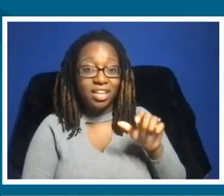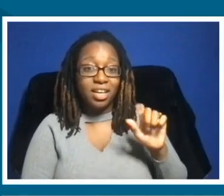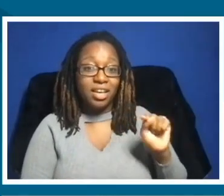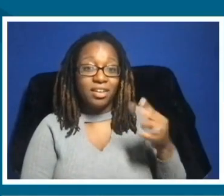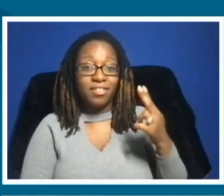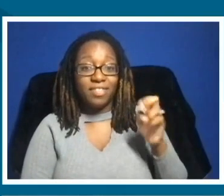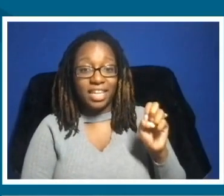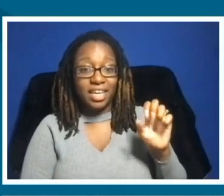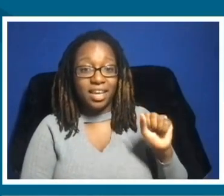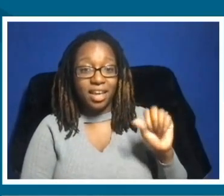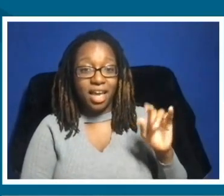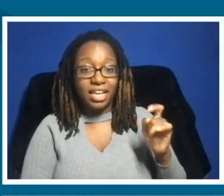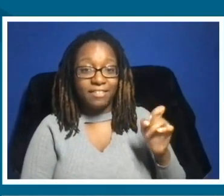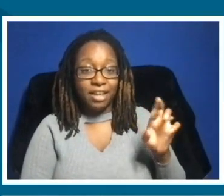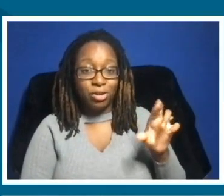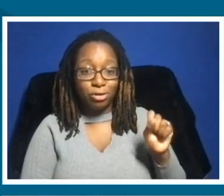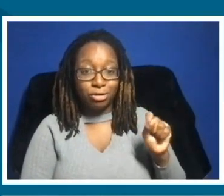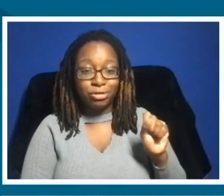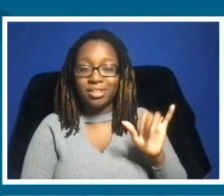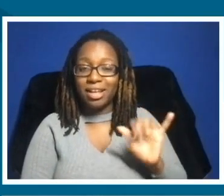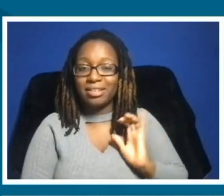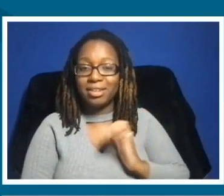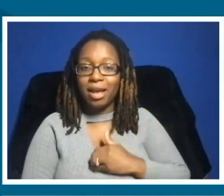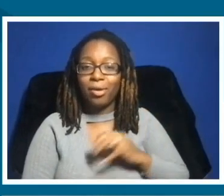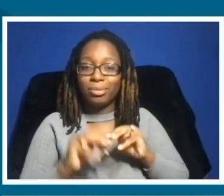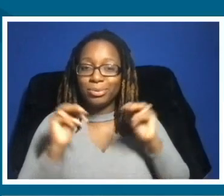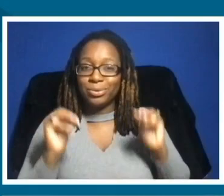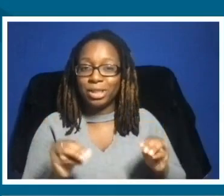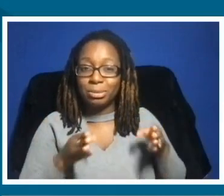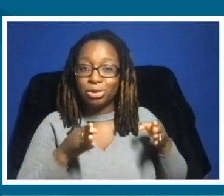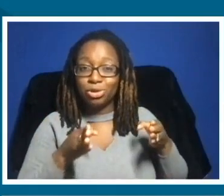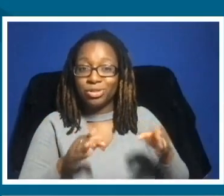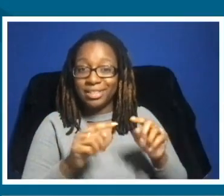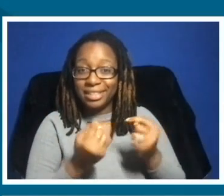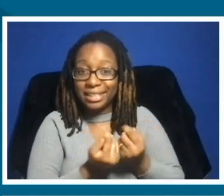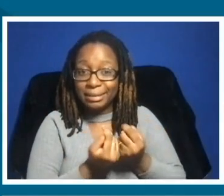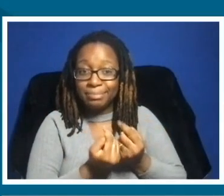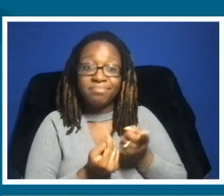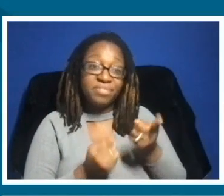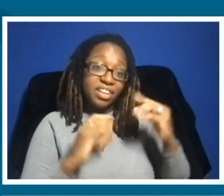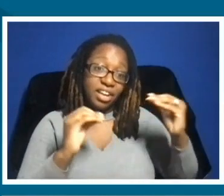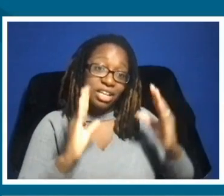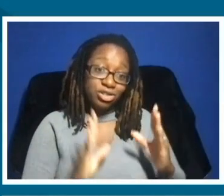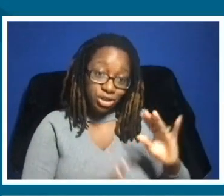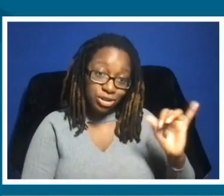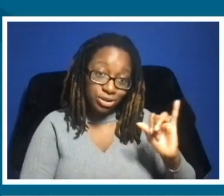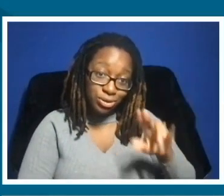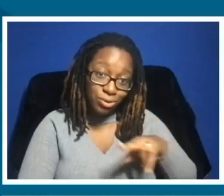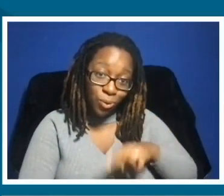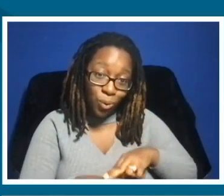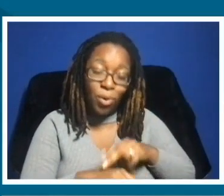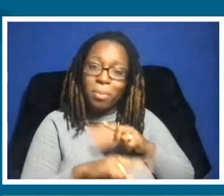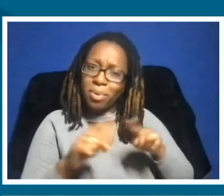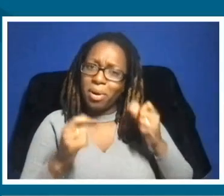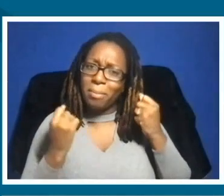our museum's street team they are educators of course but they